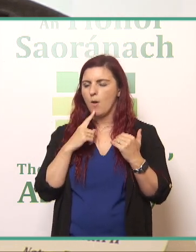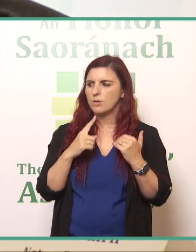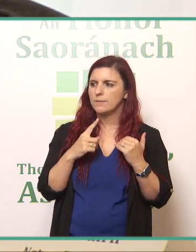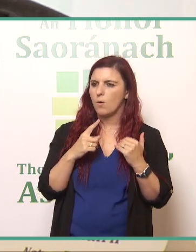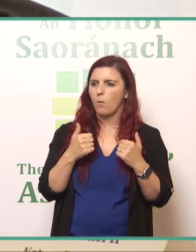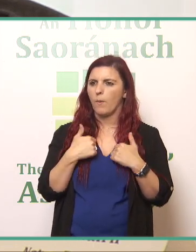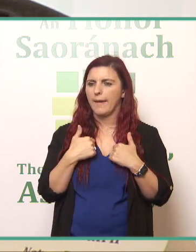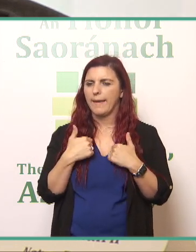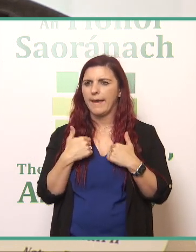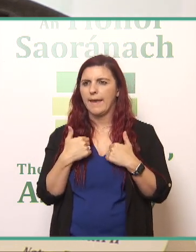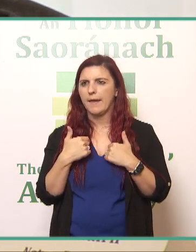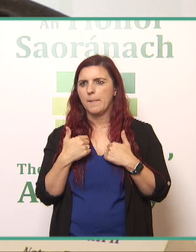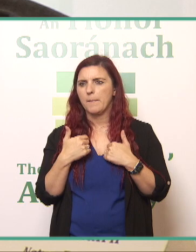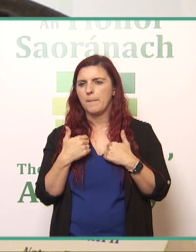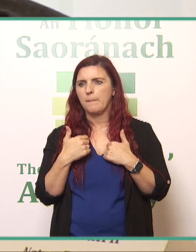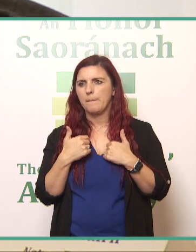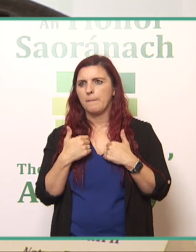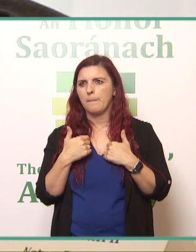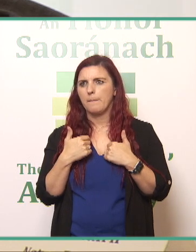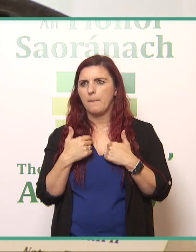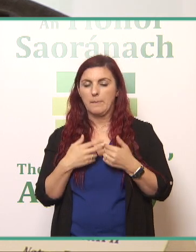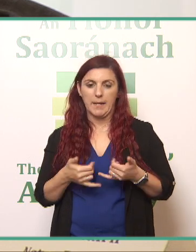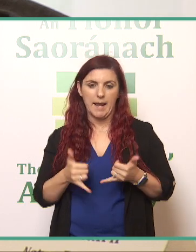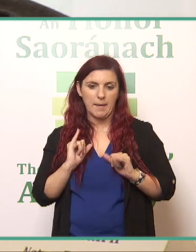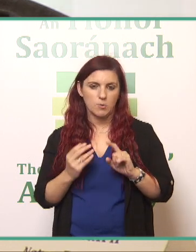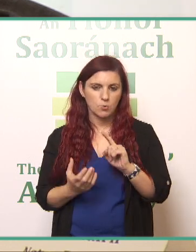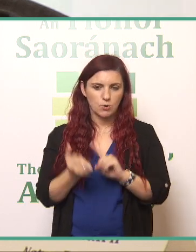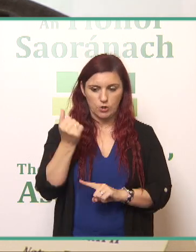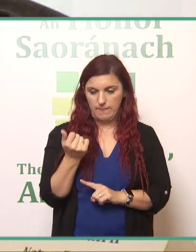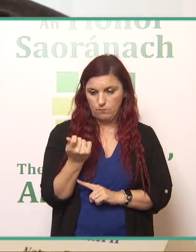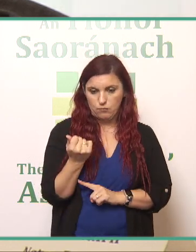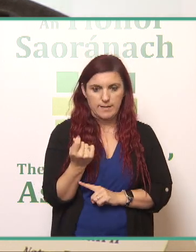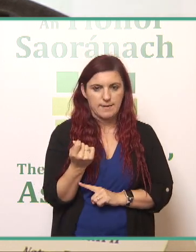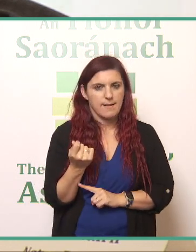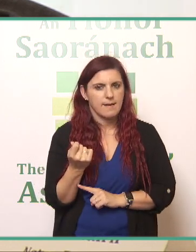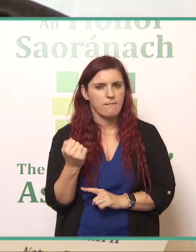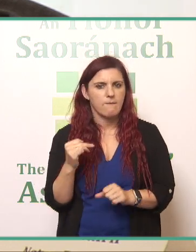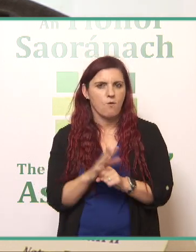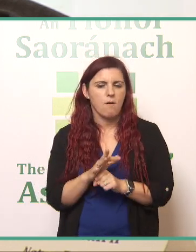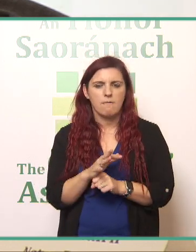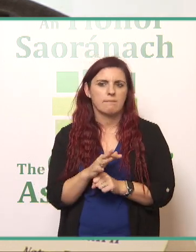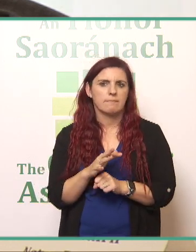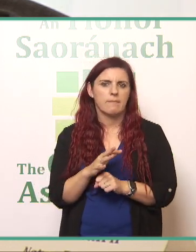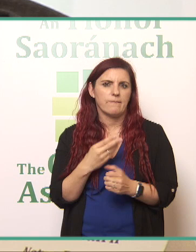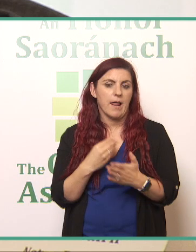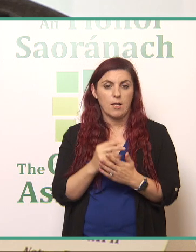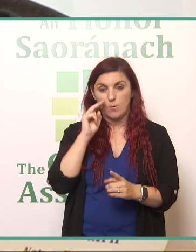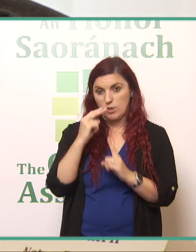have managed to achieve recently in terms of from a financial point of view is a